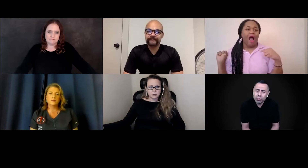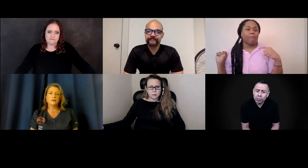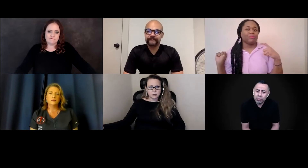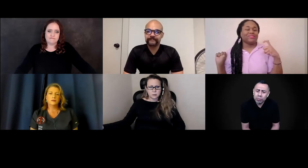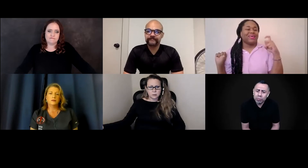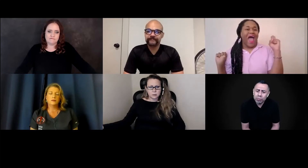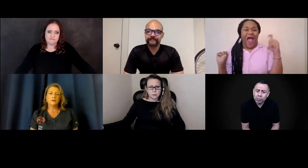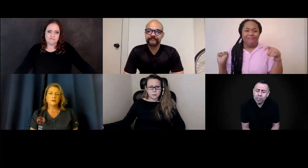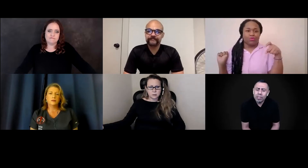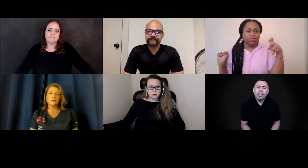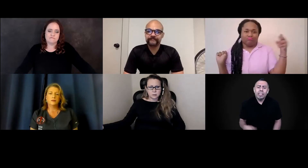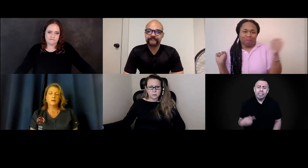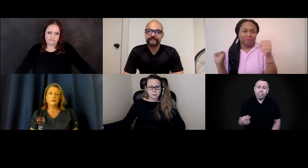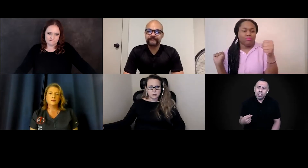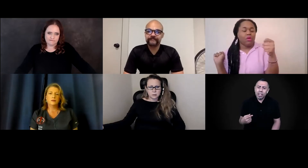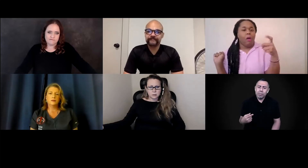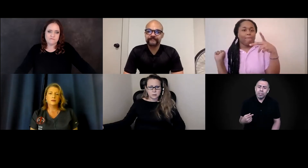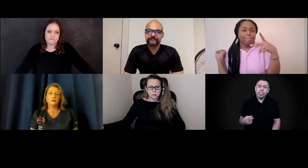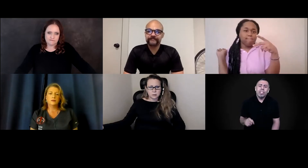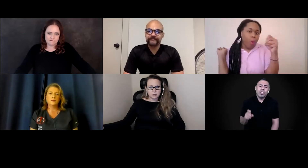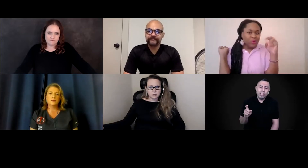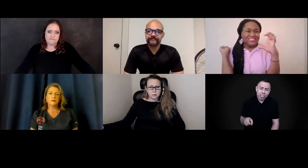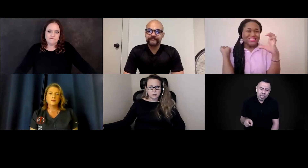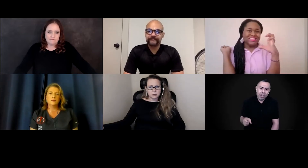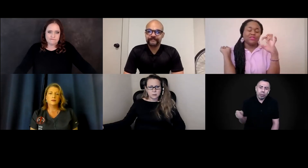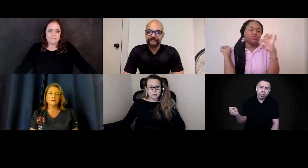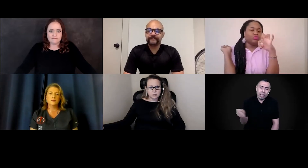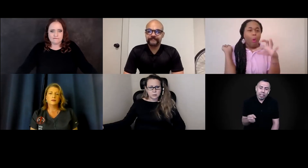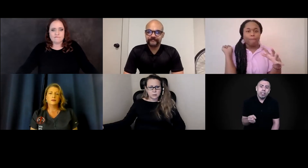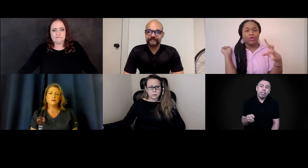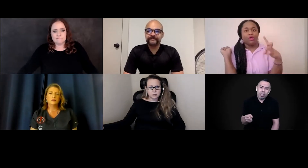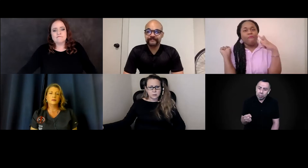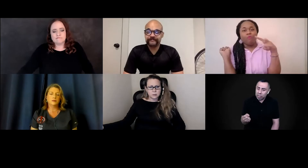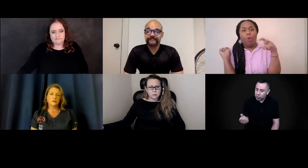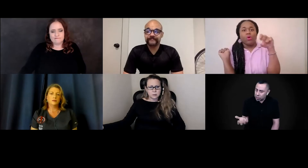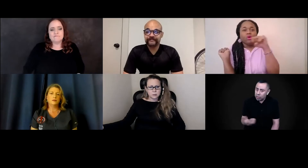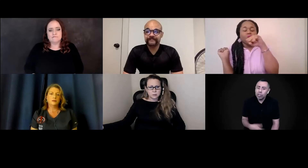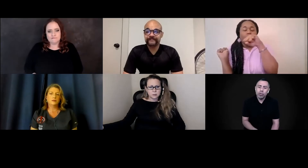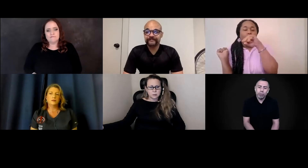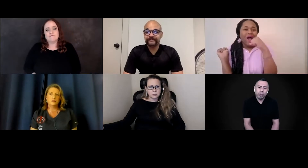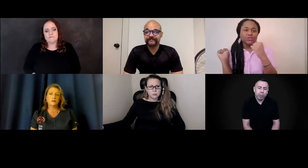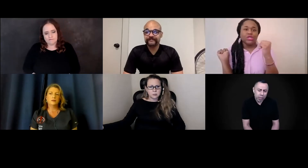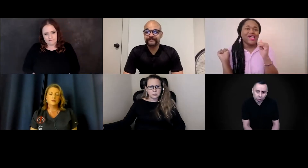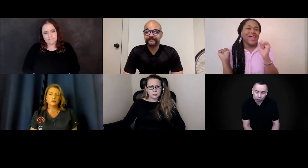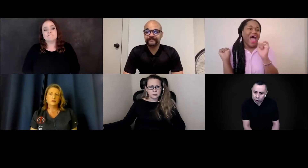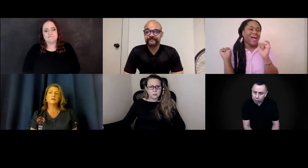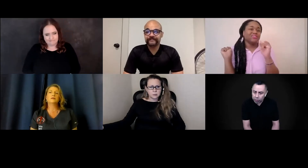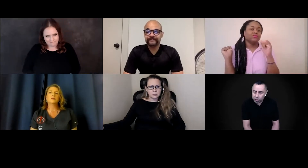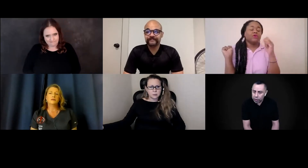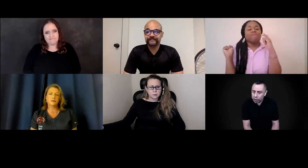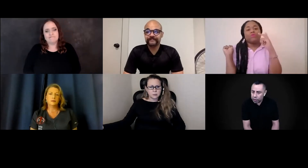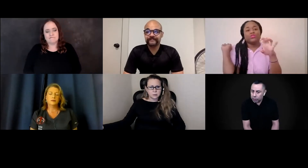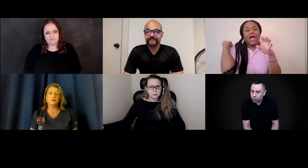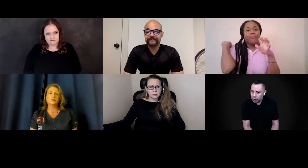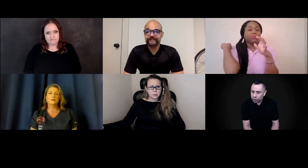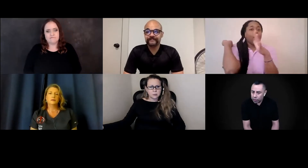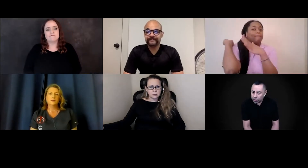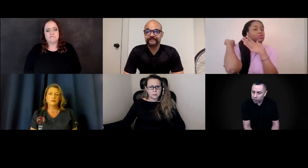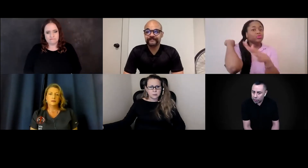So sometimes you just have to bring in a POC interpreter, person of color interpreter,